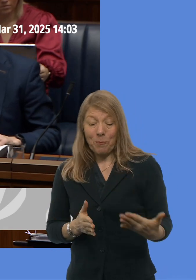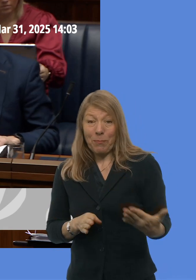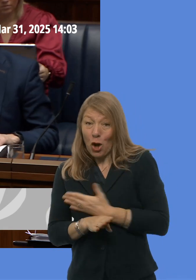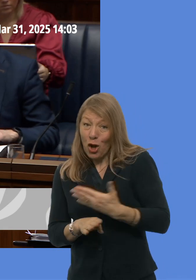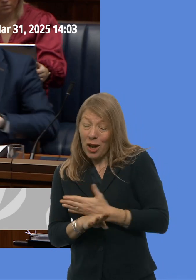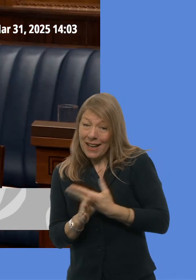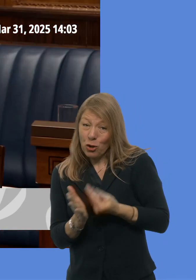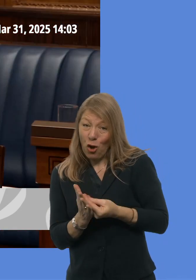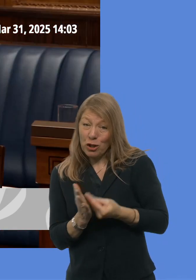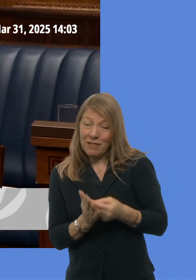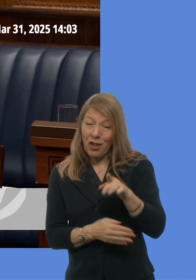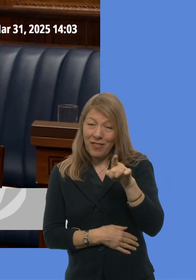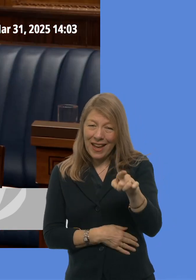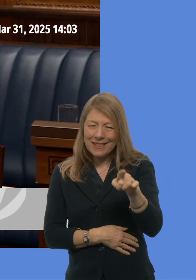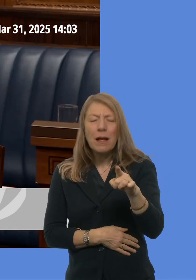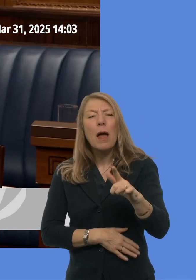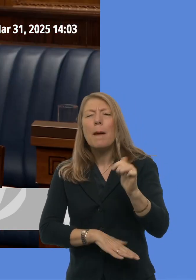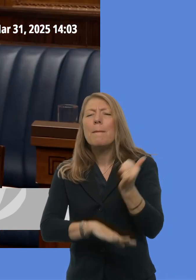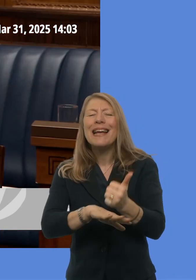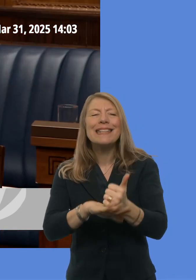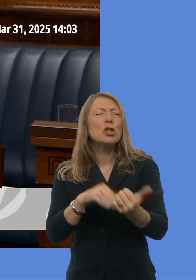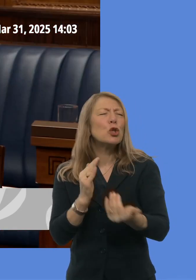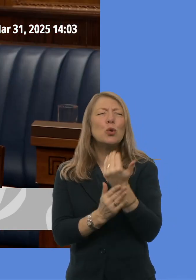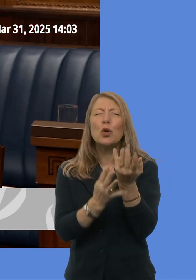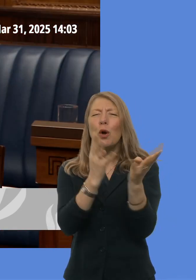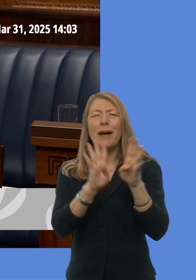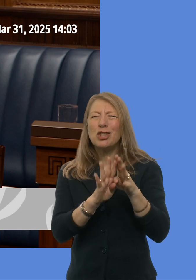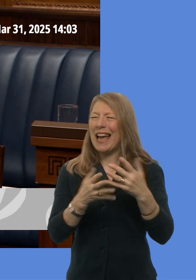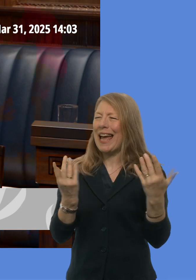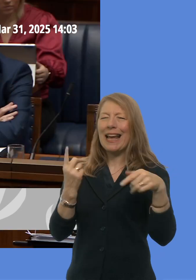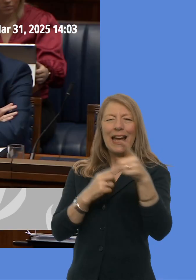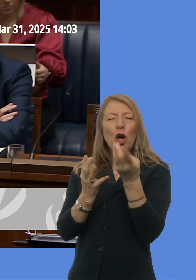basic structure within any of these Commissioner offices. As indicated, there are a number of UK